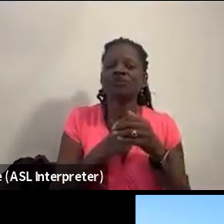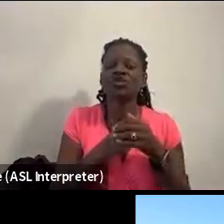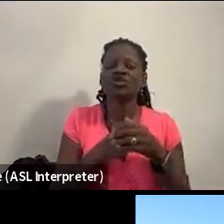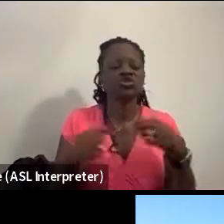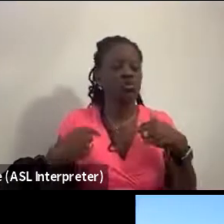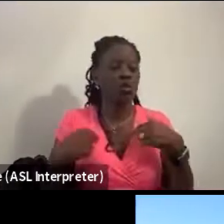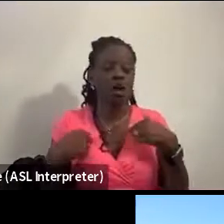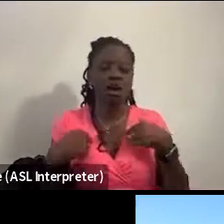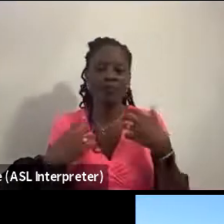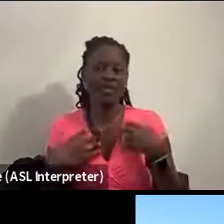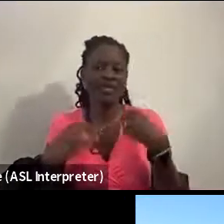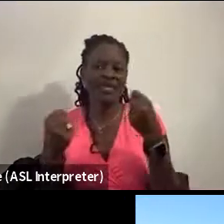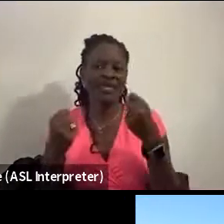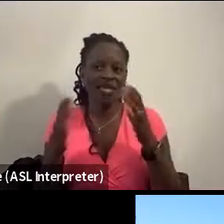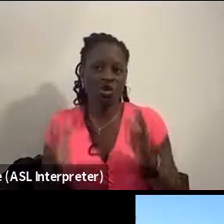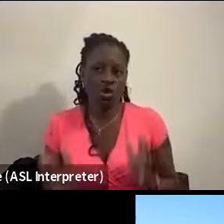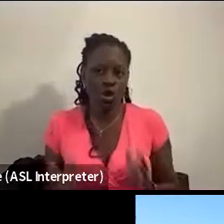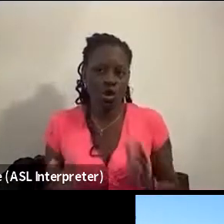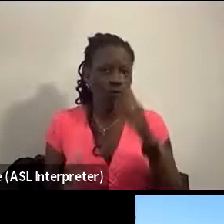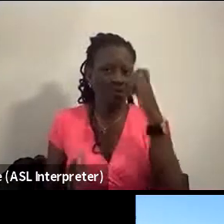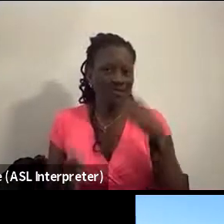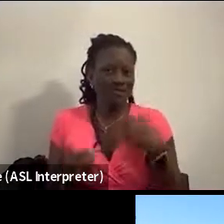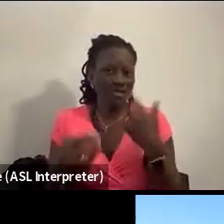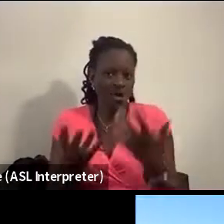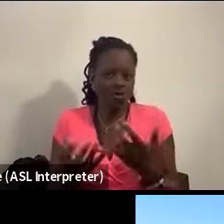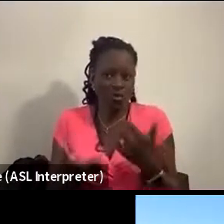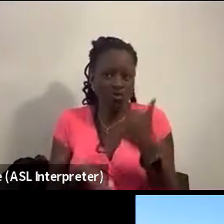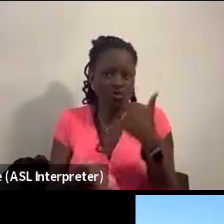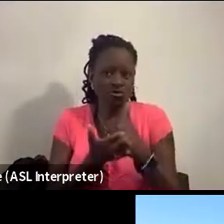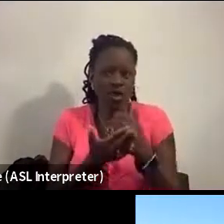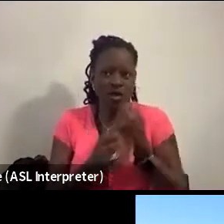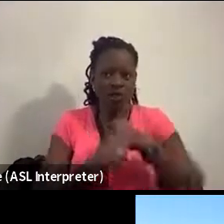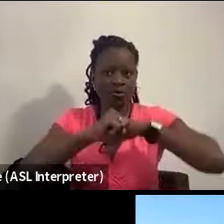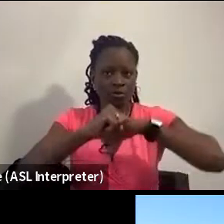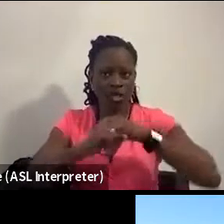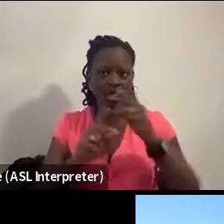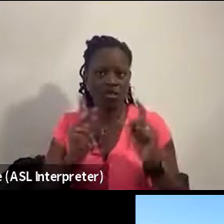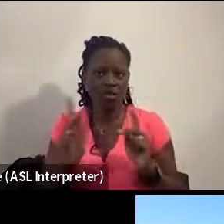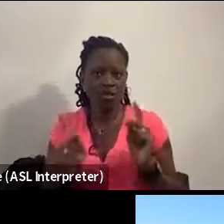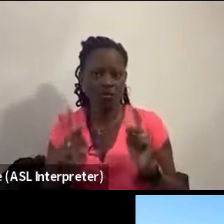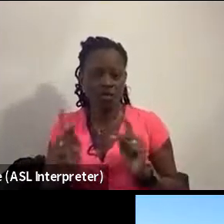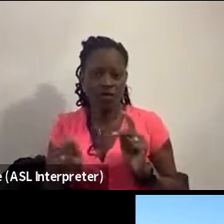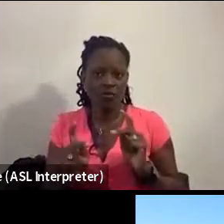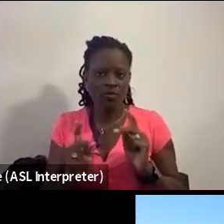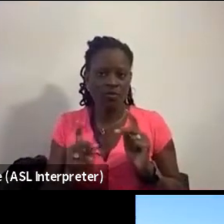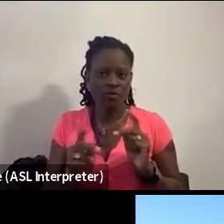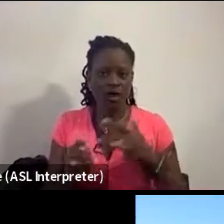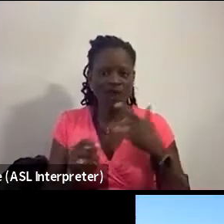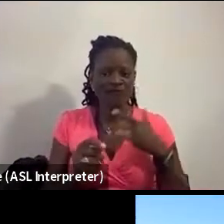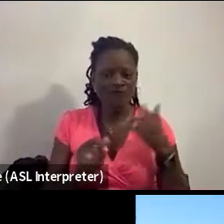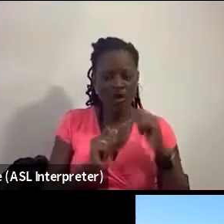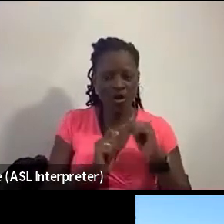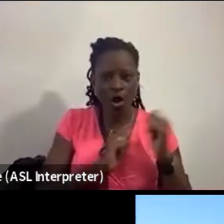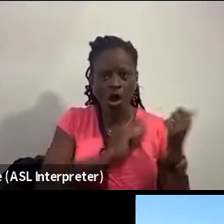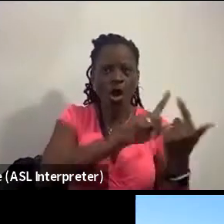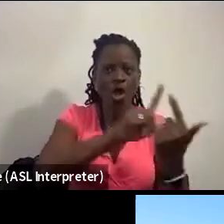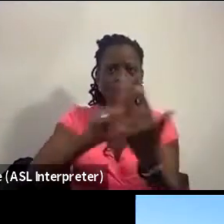intention to heal, I signed that commitment. We all in this call and I know in our community as a medical community, really